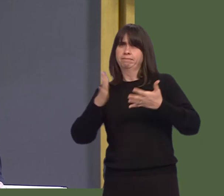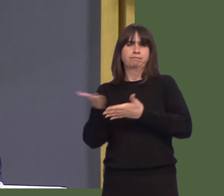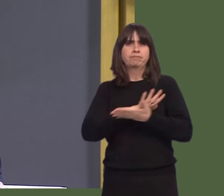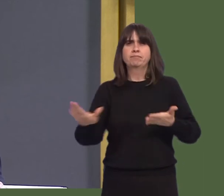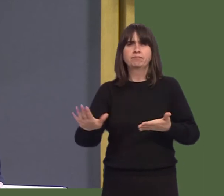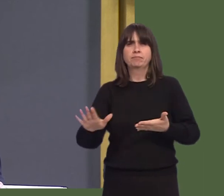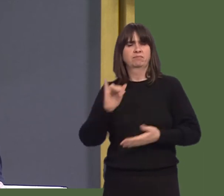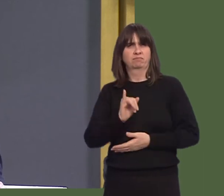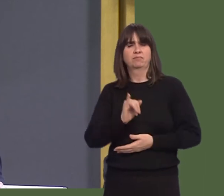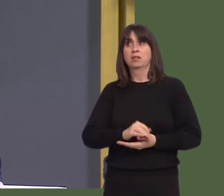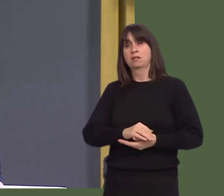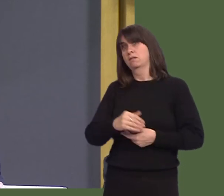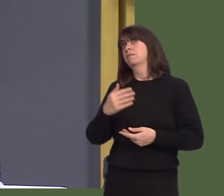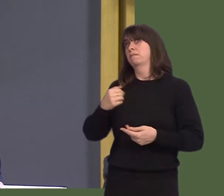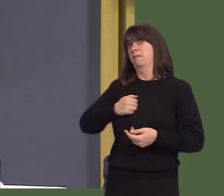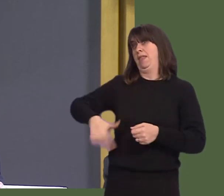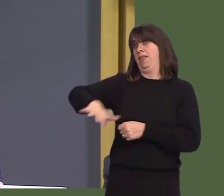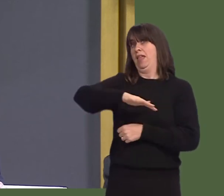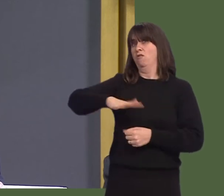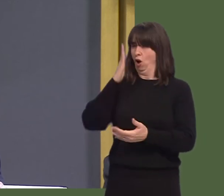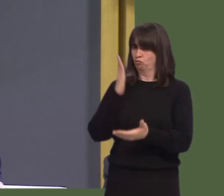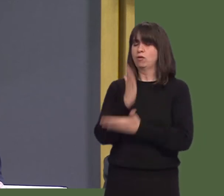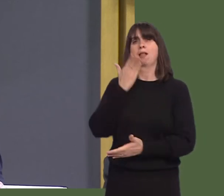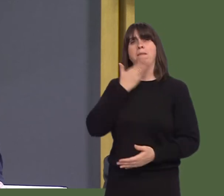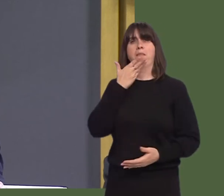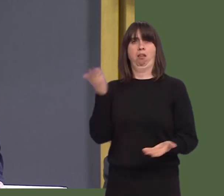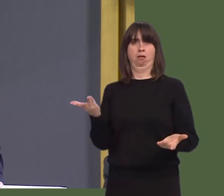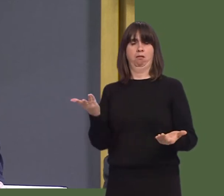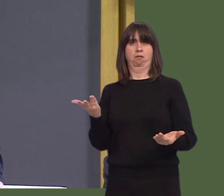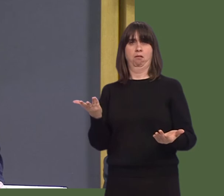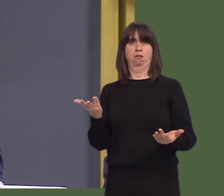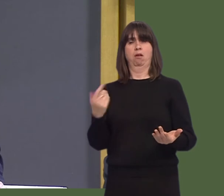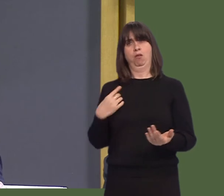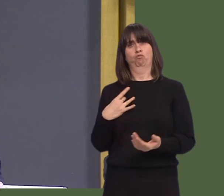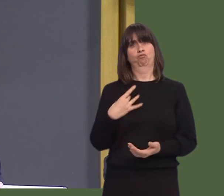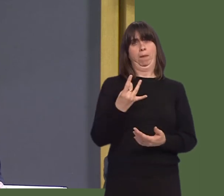the customs union, we were wrong', because everybody else can see that that's exactly what's happening now.